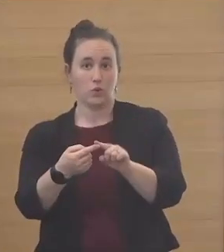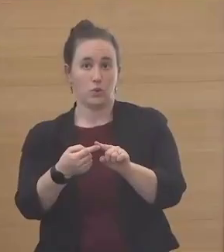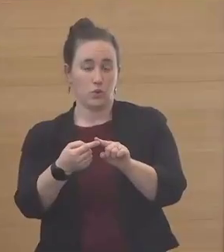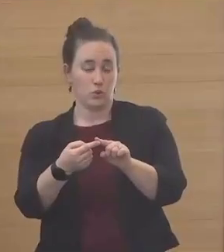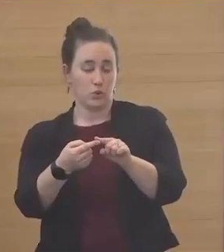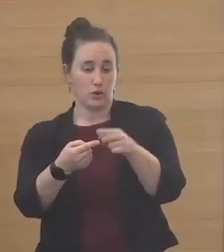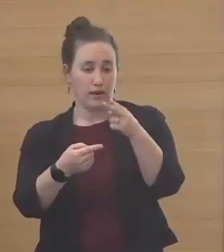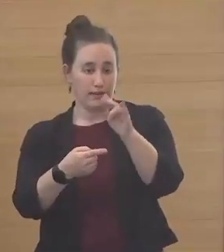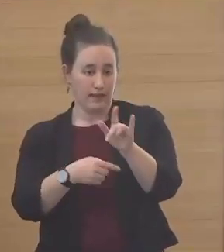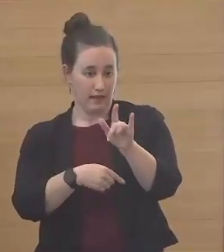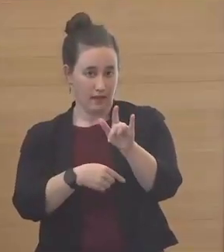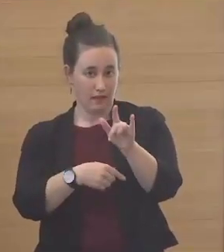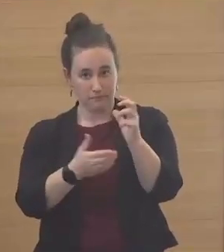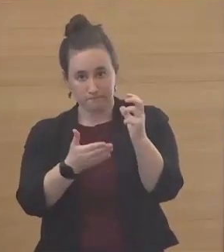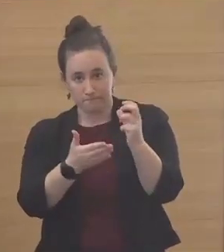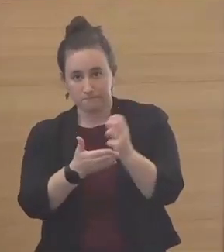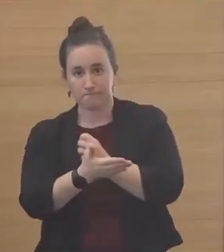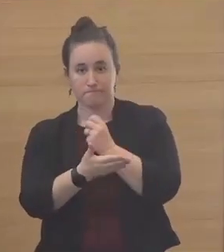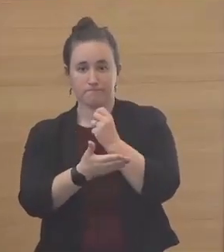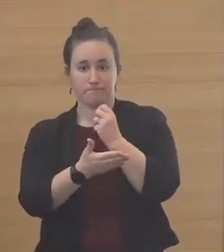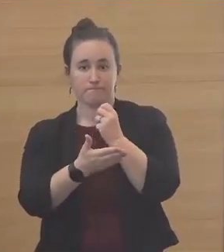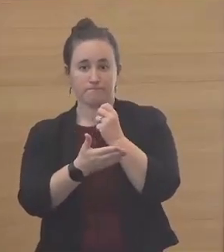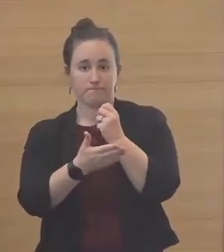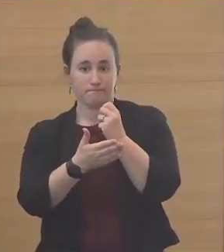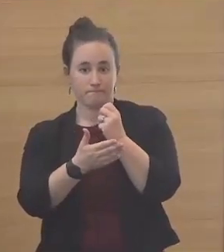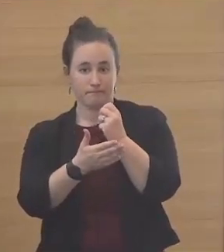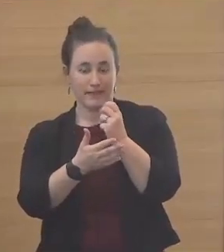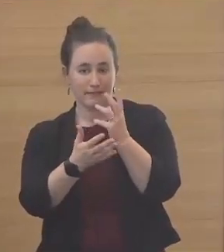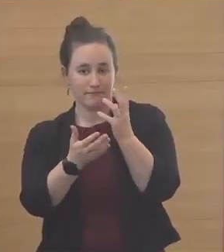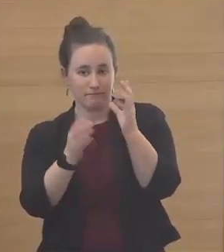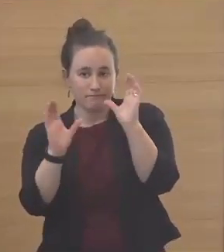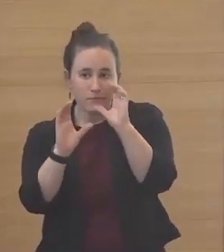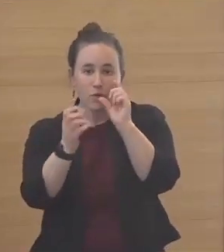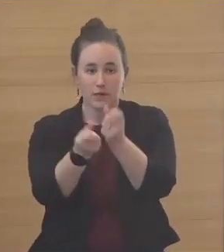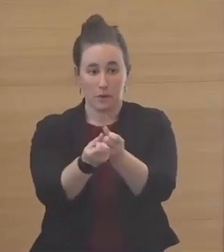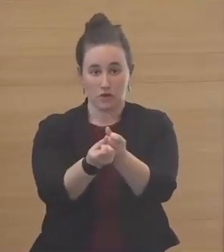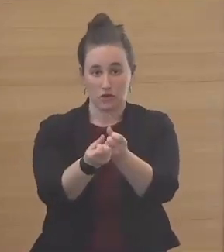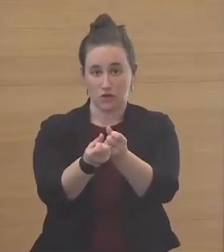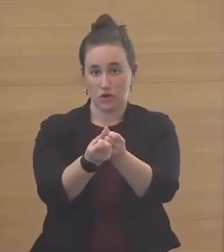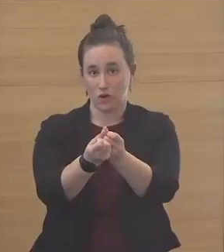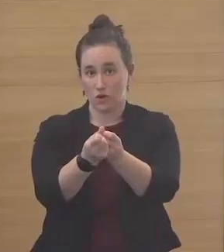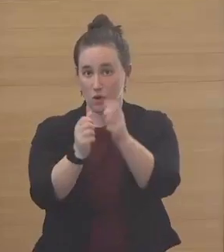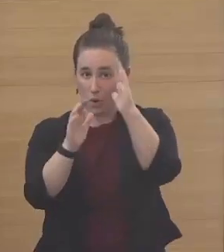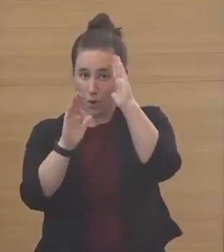and get sponsors and hopefully